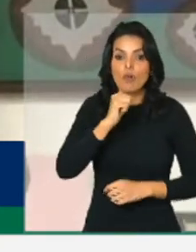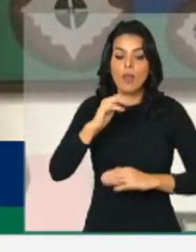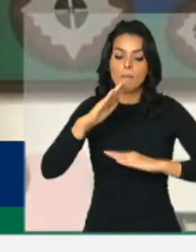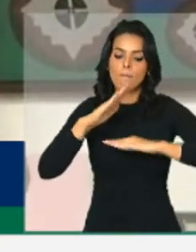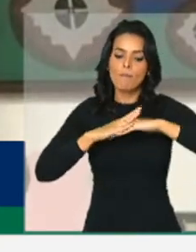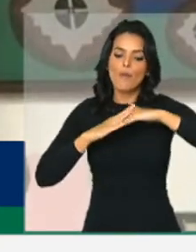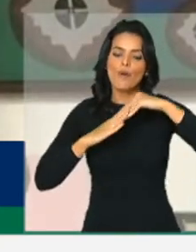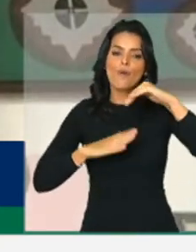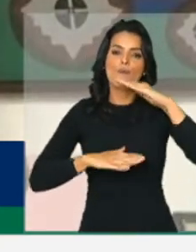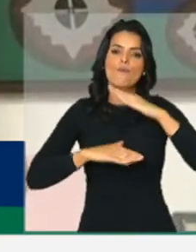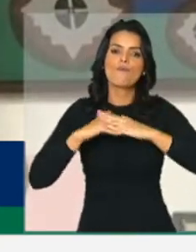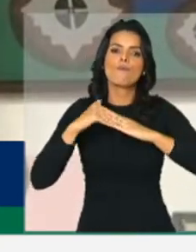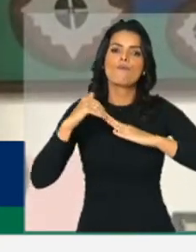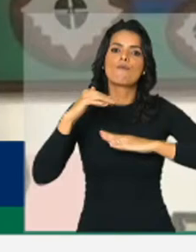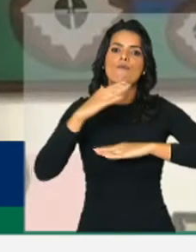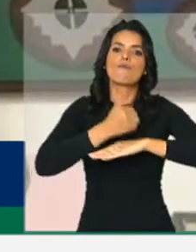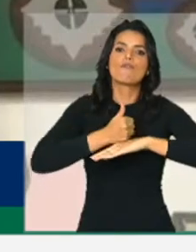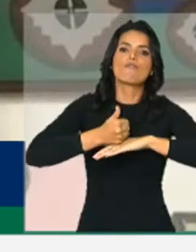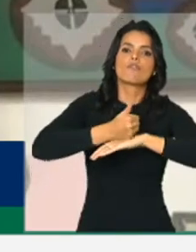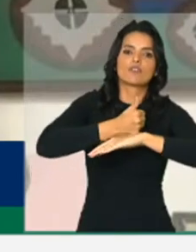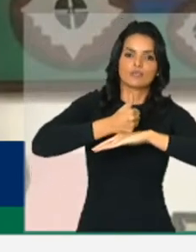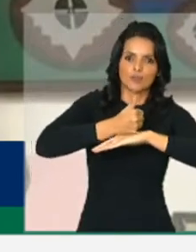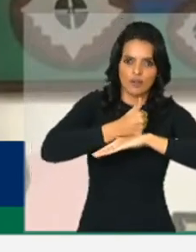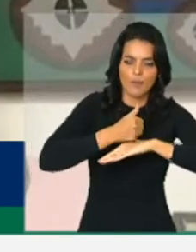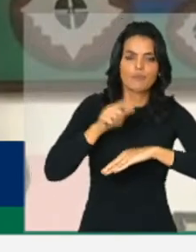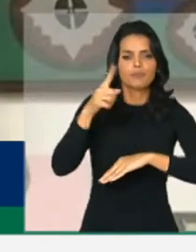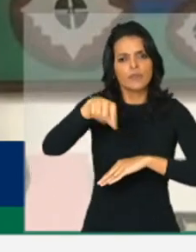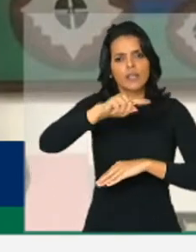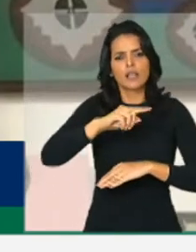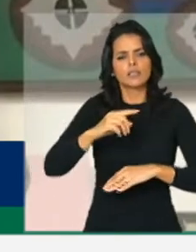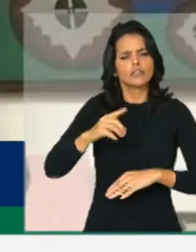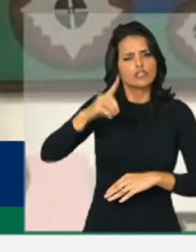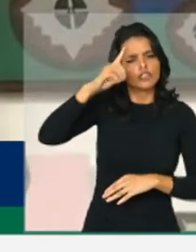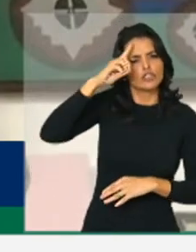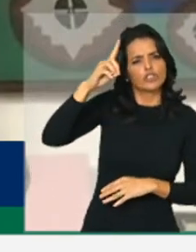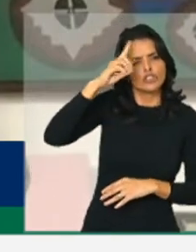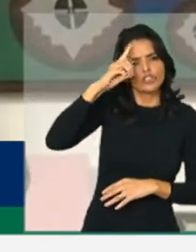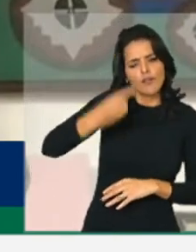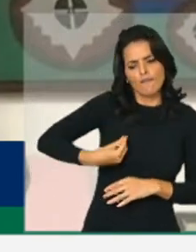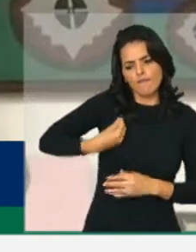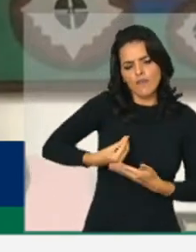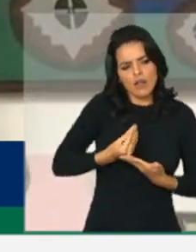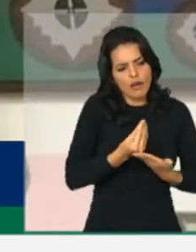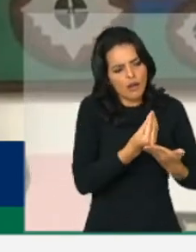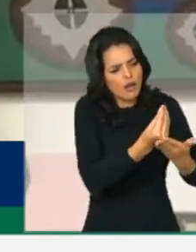CASAS A CUIDAR ALGUNS DOS JARDINS, OUTROS A SAIR COM OS NOSSOS ANIMAIS PARA O PASSEIO, PARA TER UMA DEDICAÇÃO E